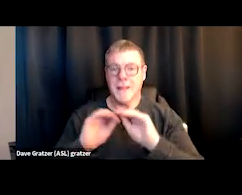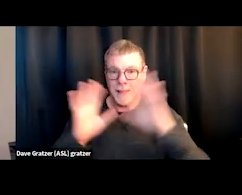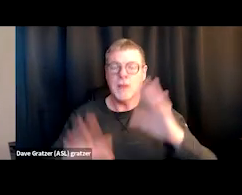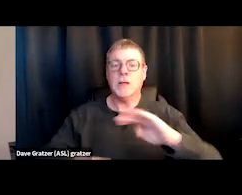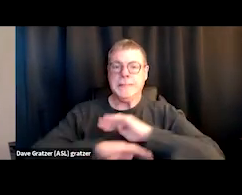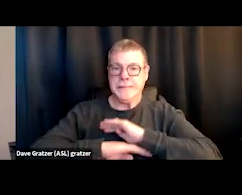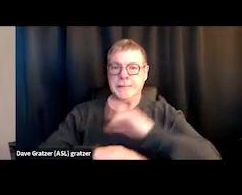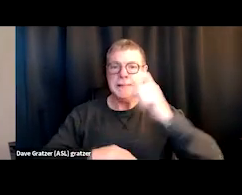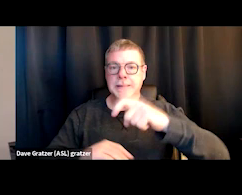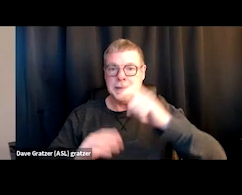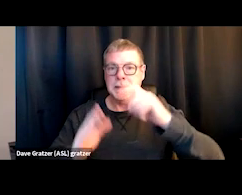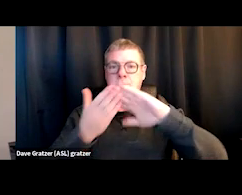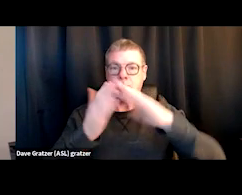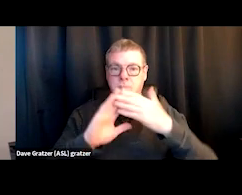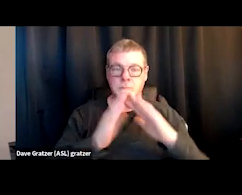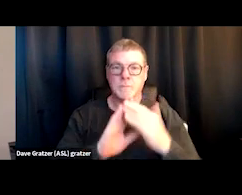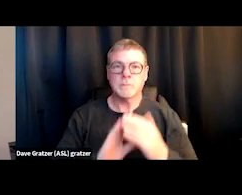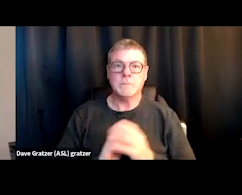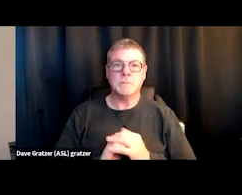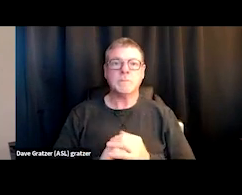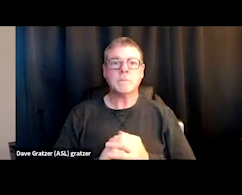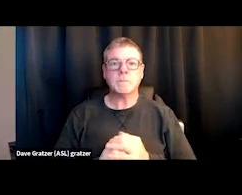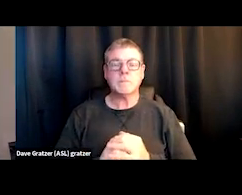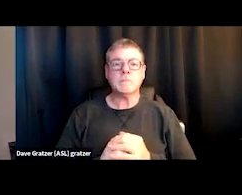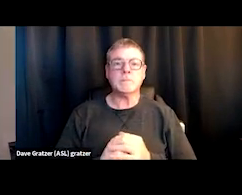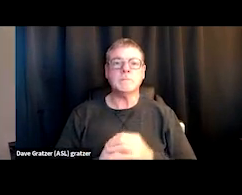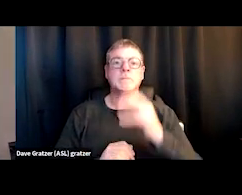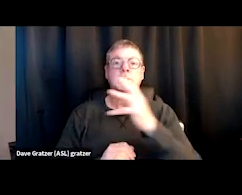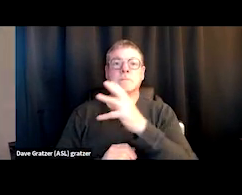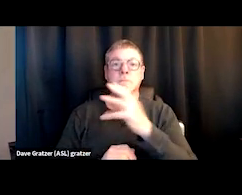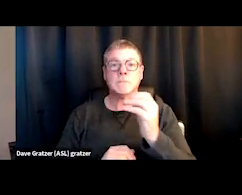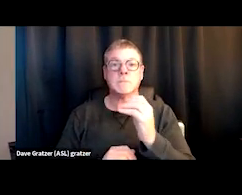in the community, and we were necessarily nonclinical.